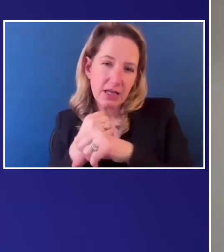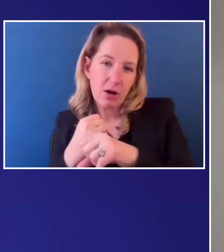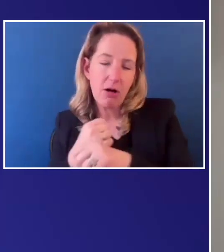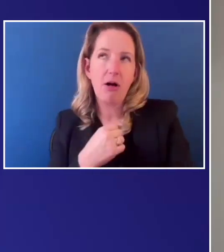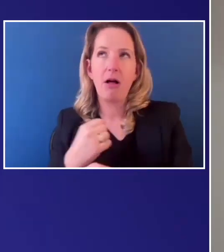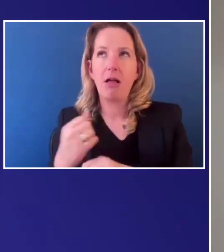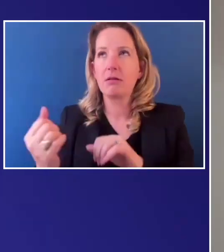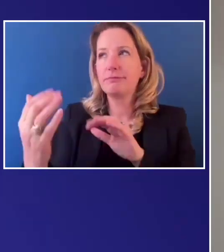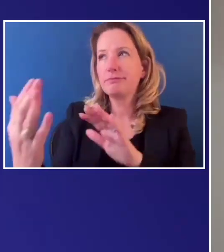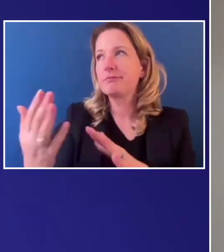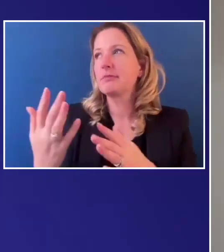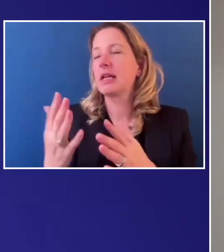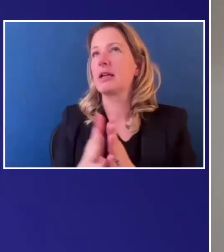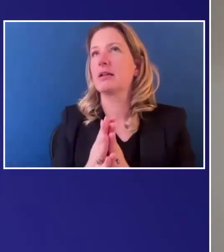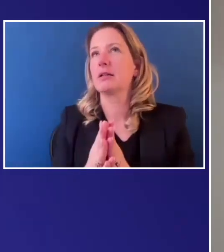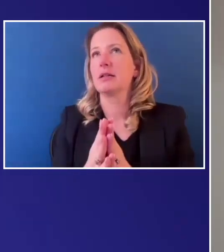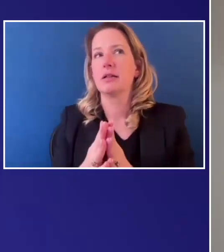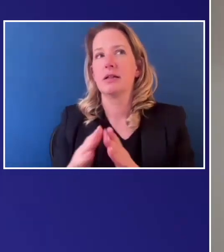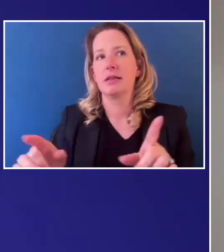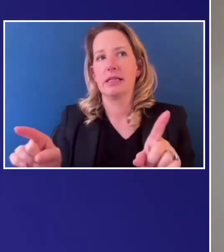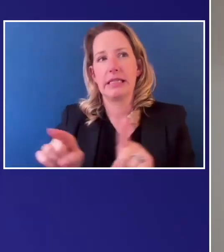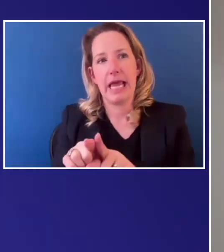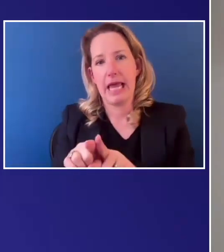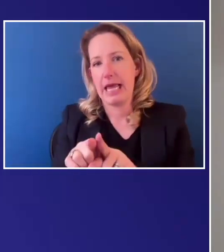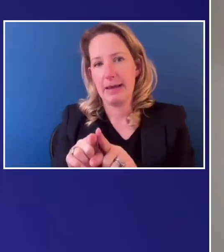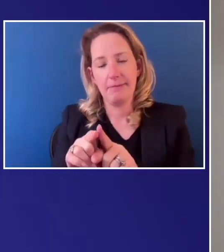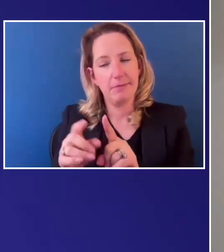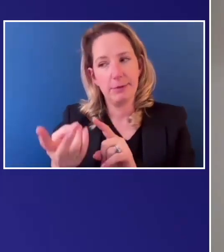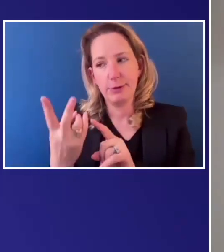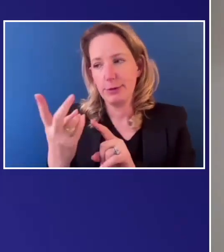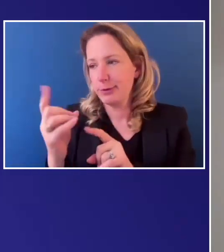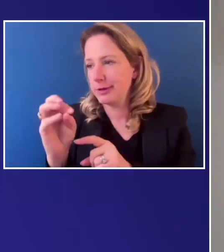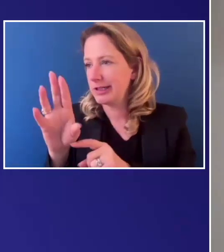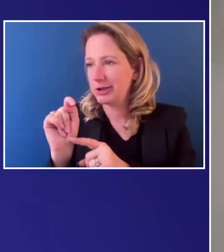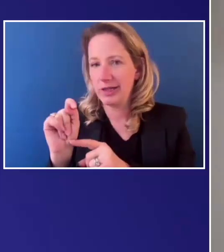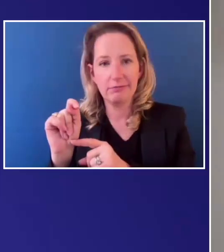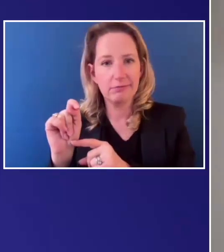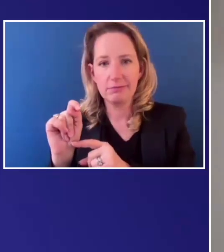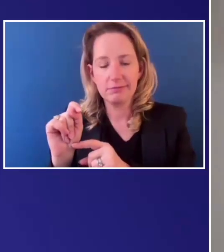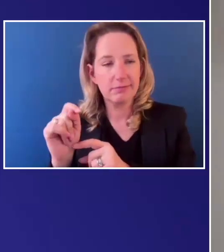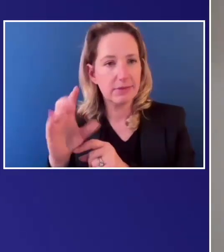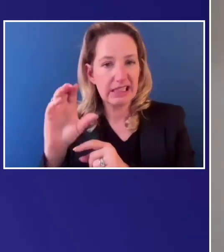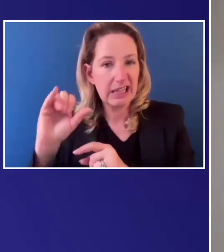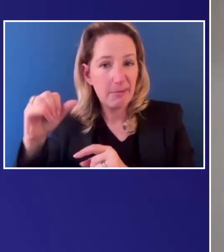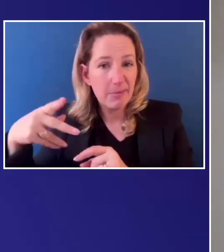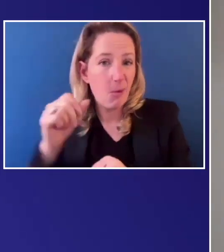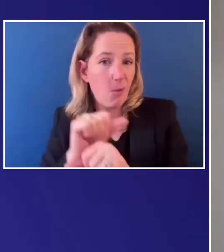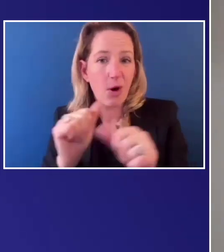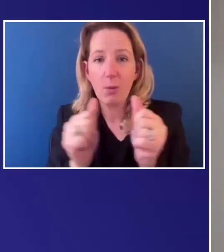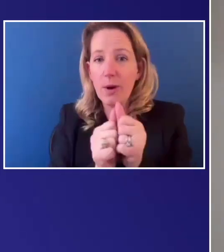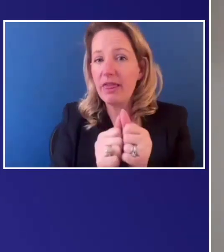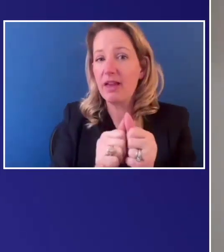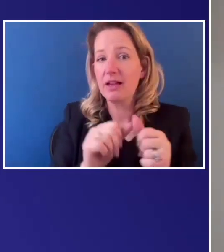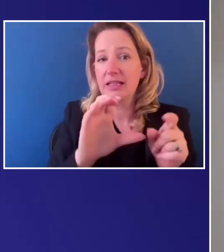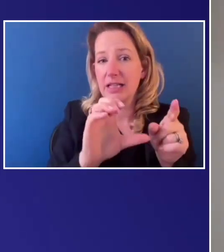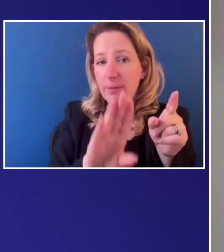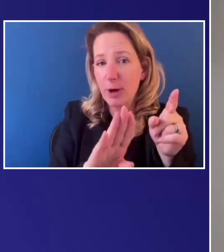you could stay at the same two-digit CIP code and work with the US Census Bureau to get a more precise estimate, even though it doesn't show up in the American Community Survey.